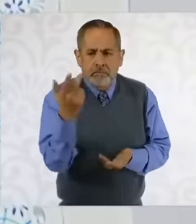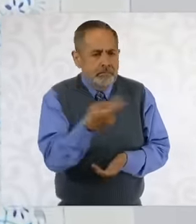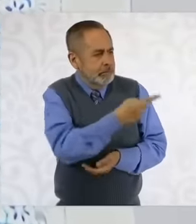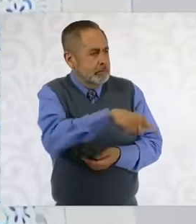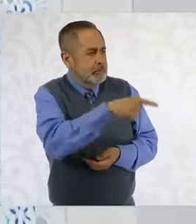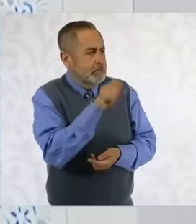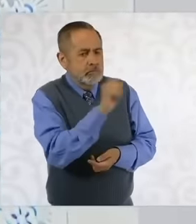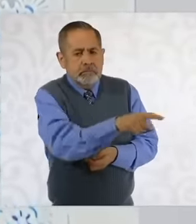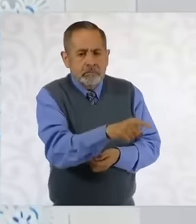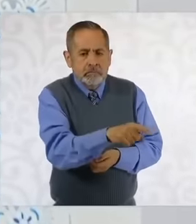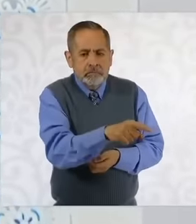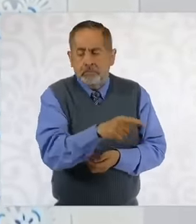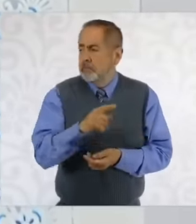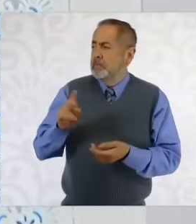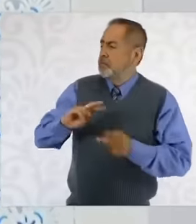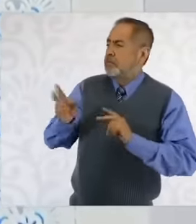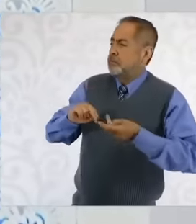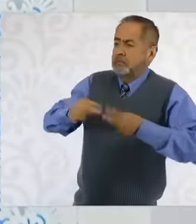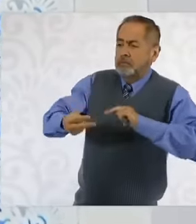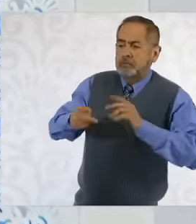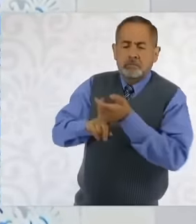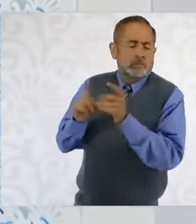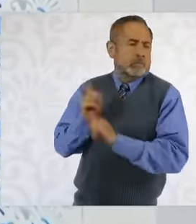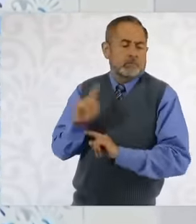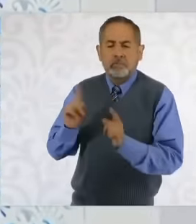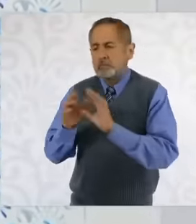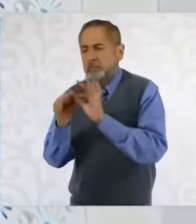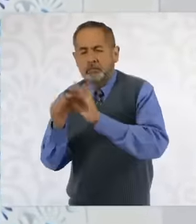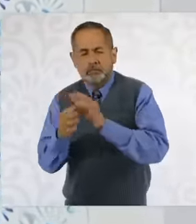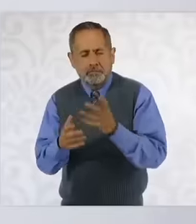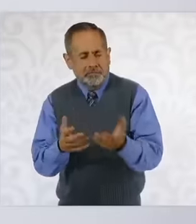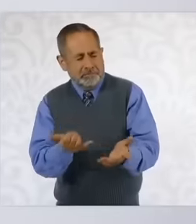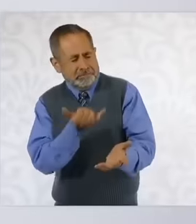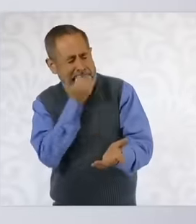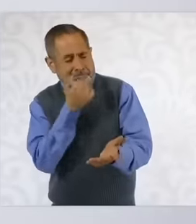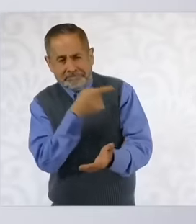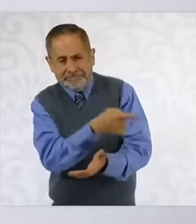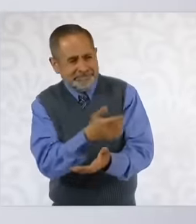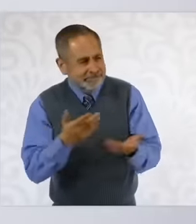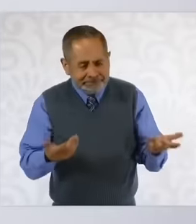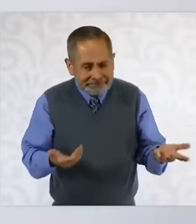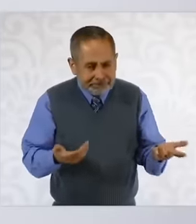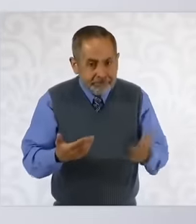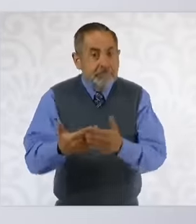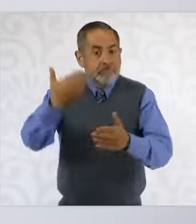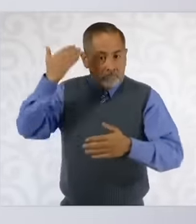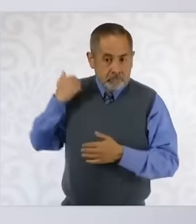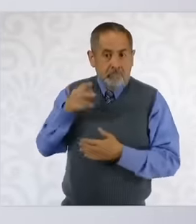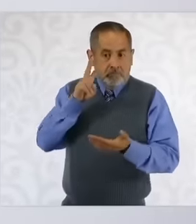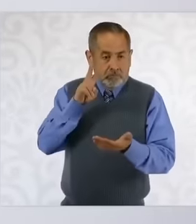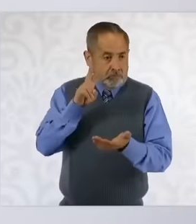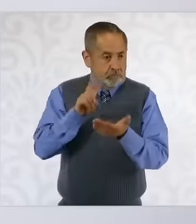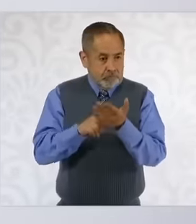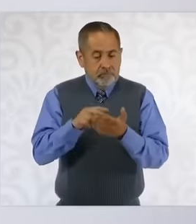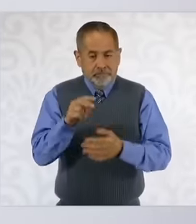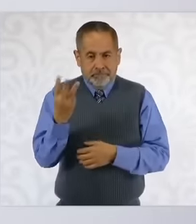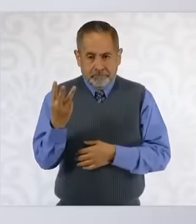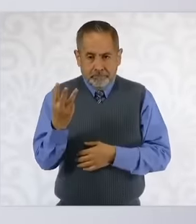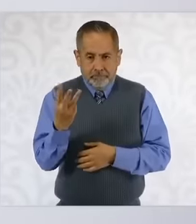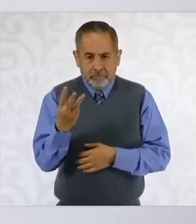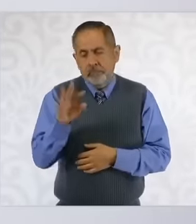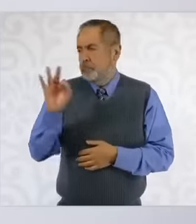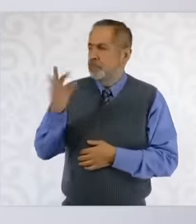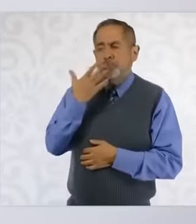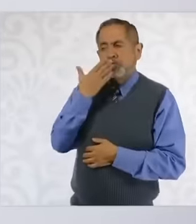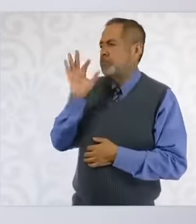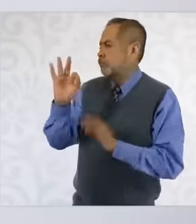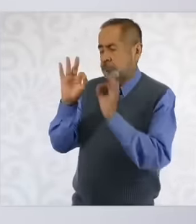Against then in 2003 it was valid because it was the energy reform that privatized